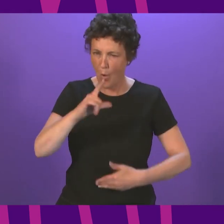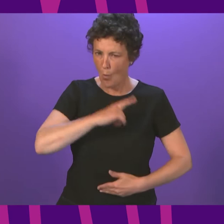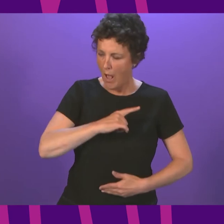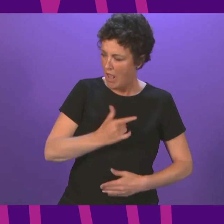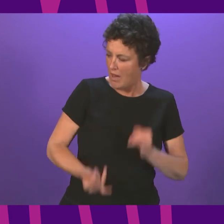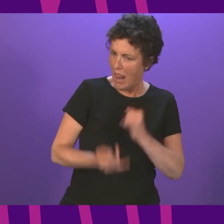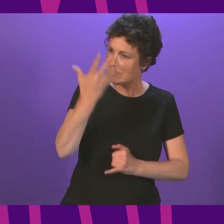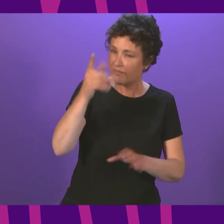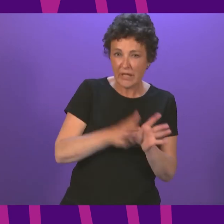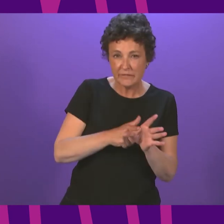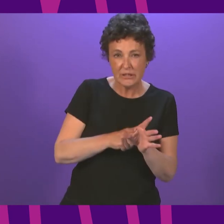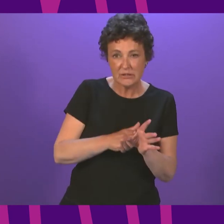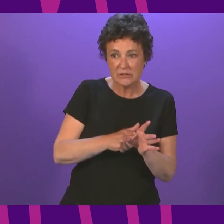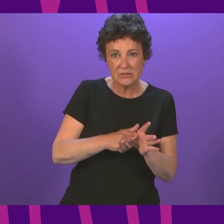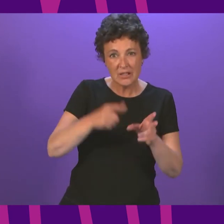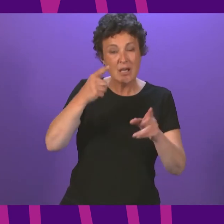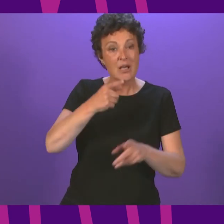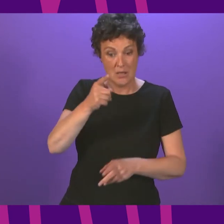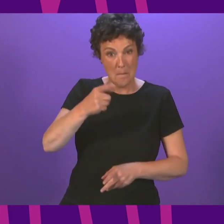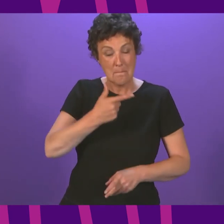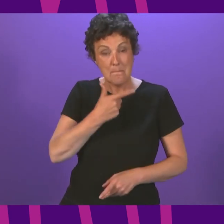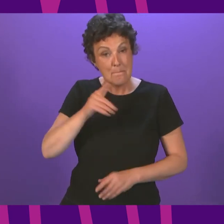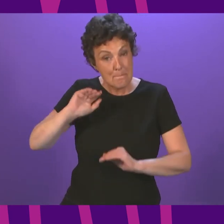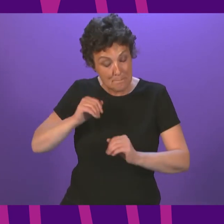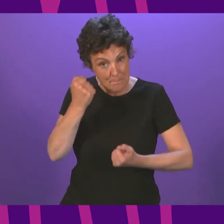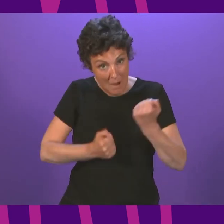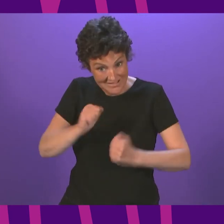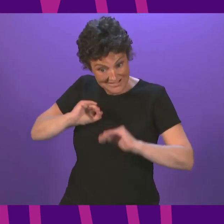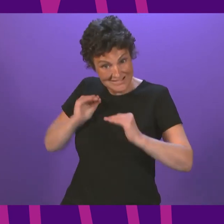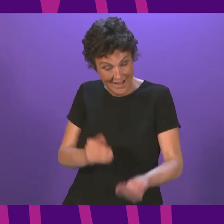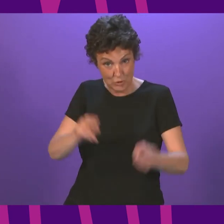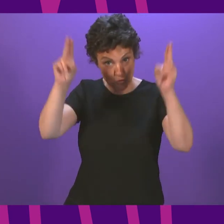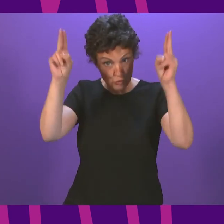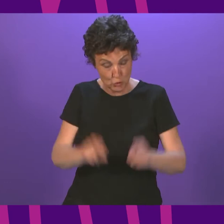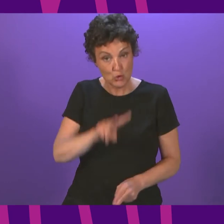the past five years and why did bus passengers experience a 9 per cent increase in fares